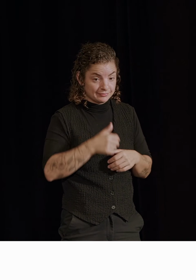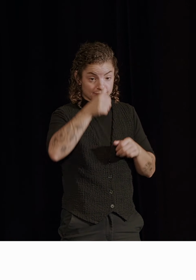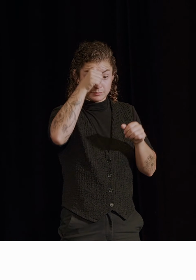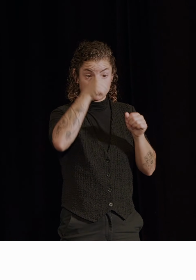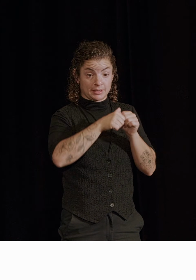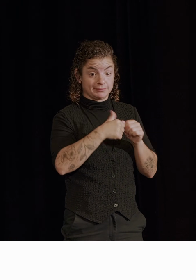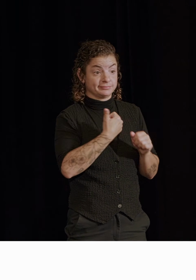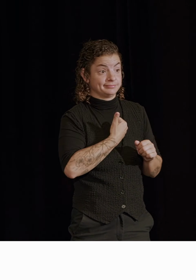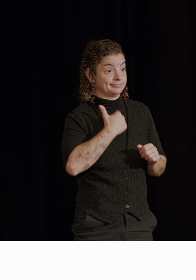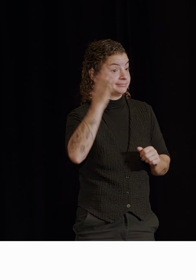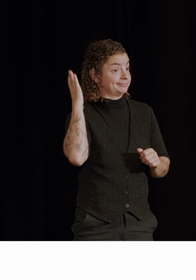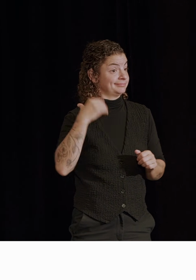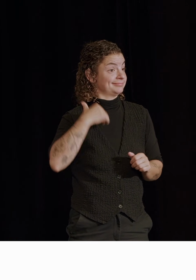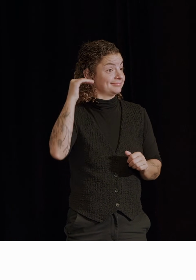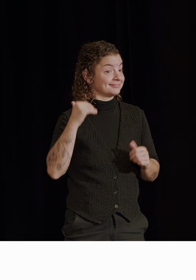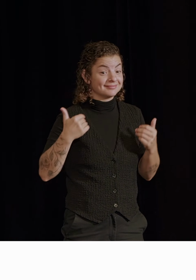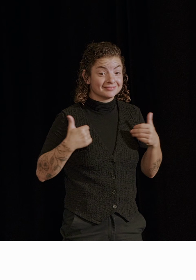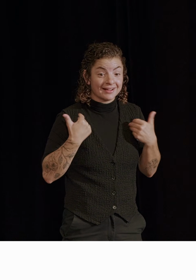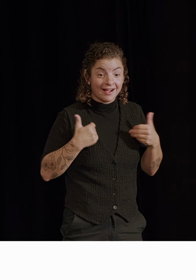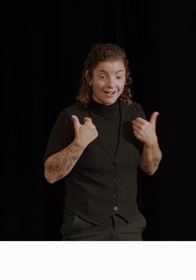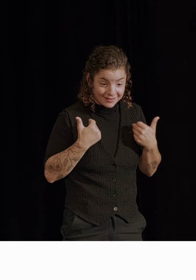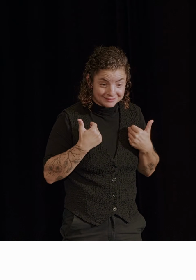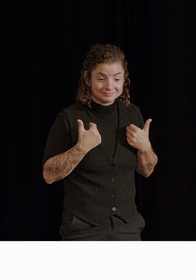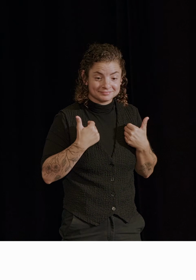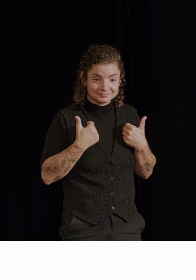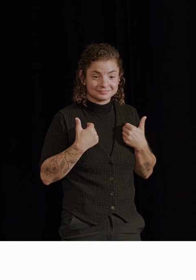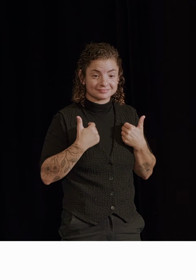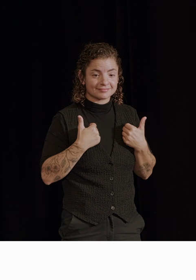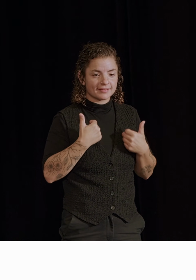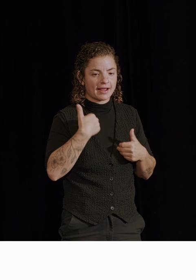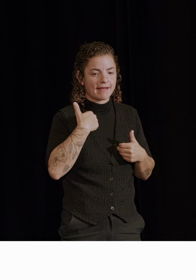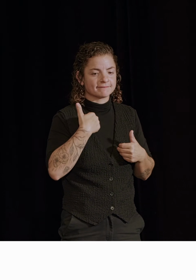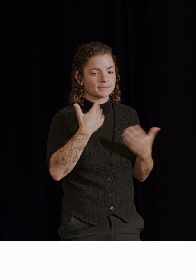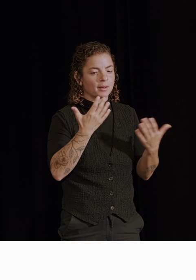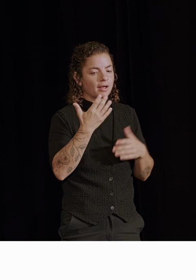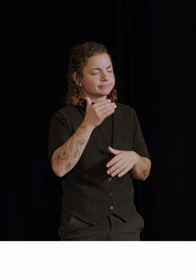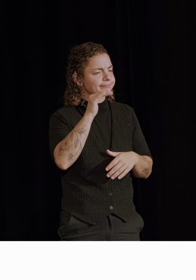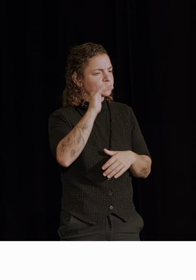we got a remote control. It was a low vision remote control for mom.